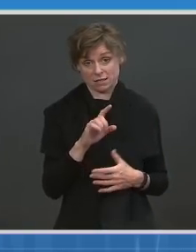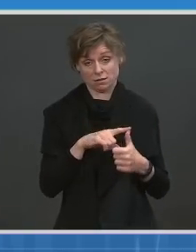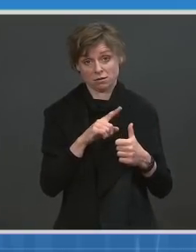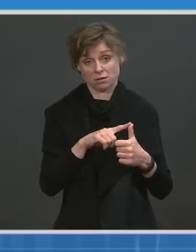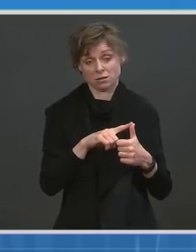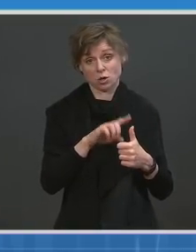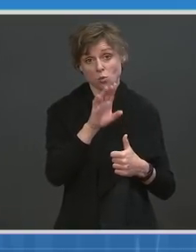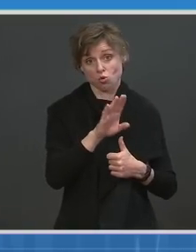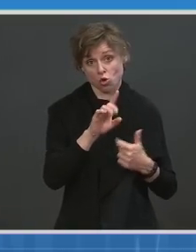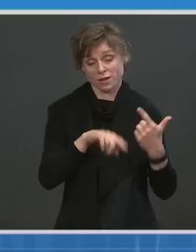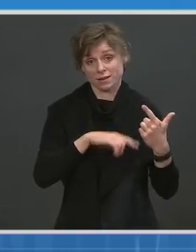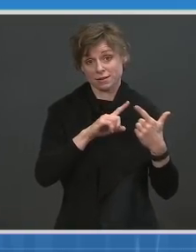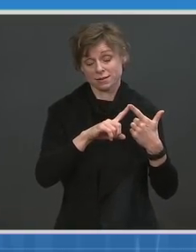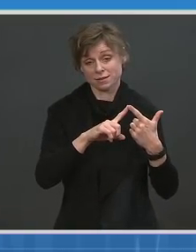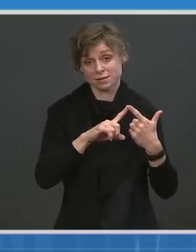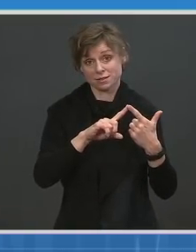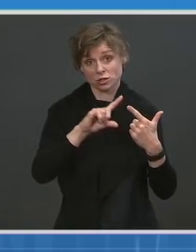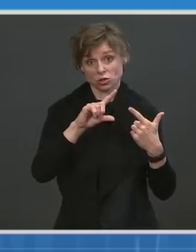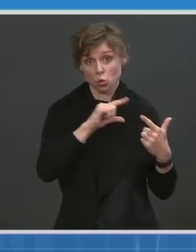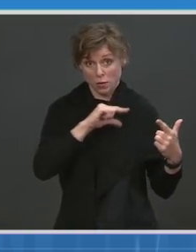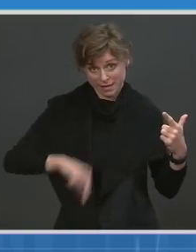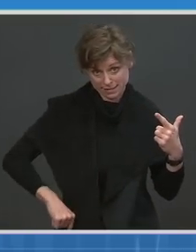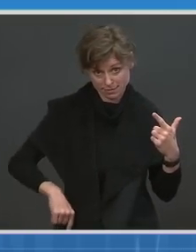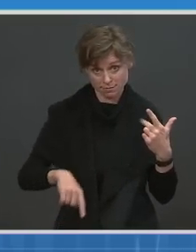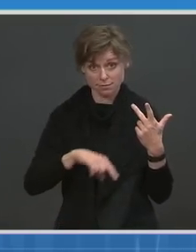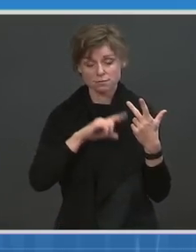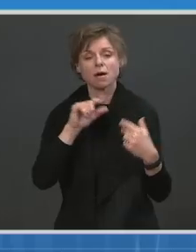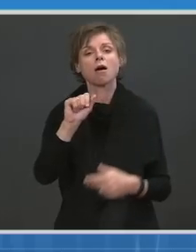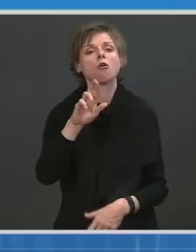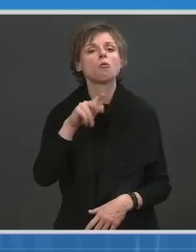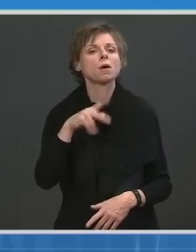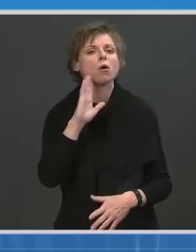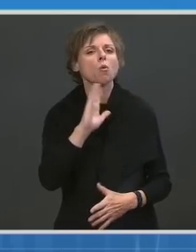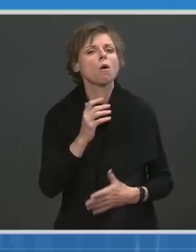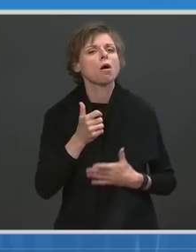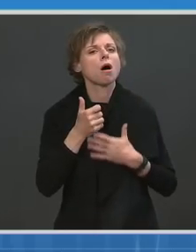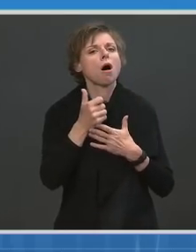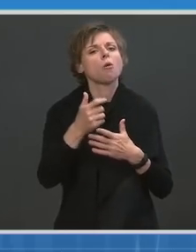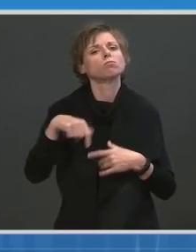And the American Rescue Plan will allow us to continue to increase the number of community vaccination centers.